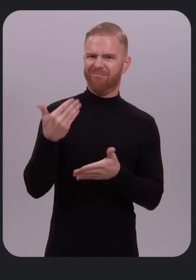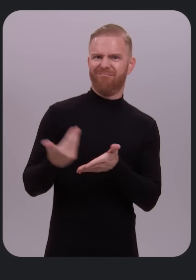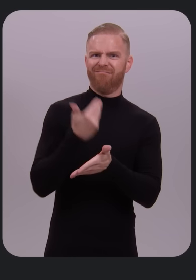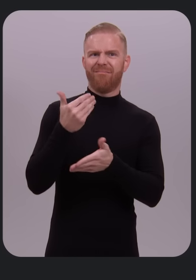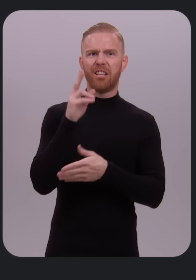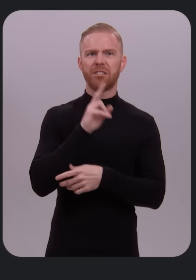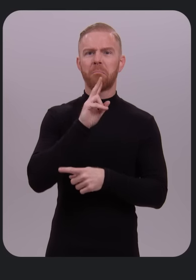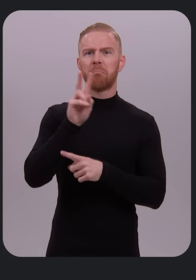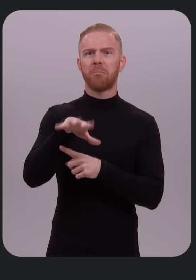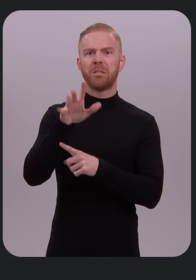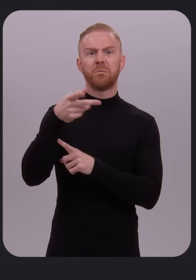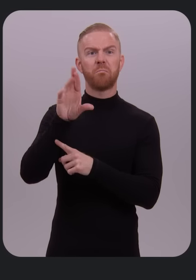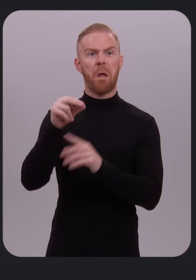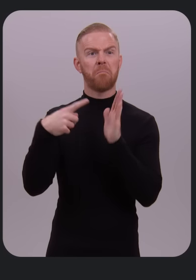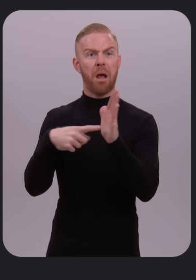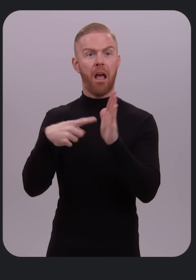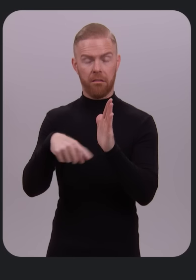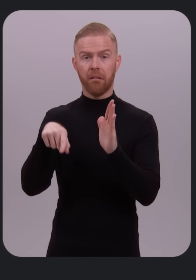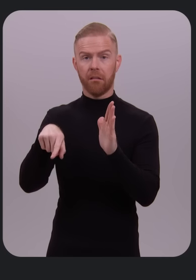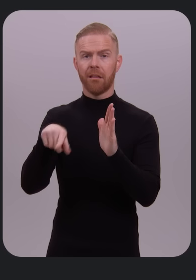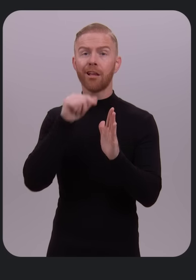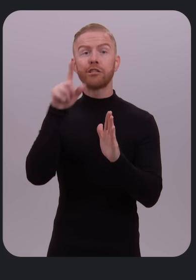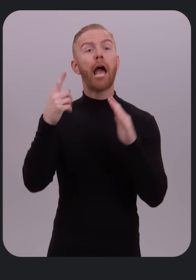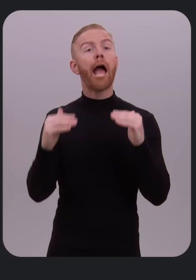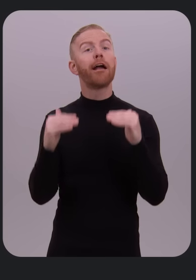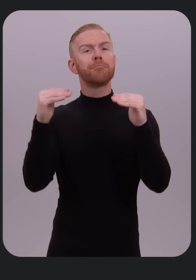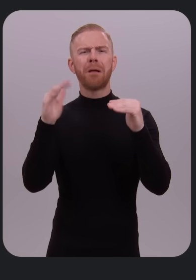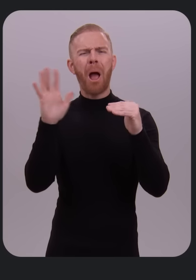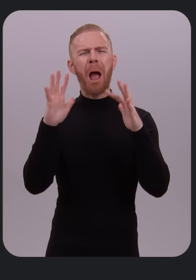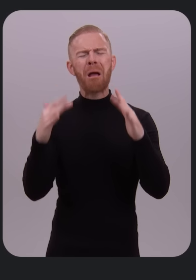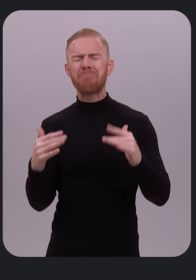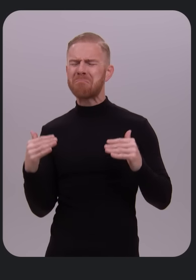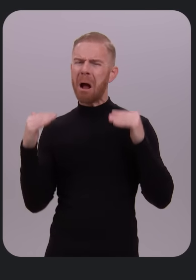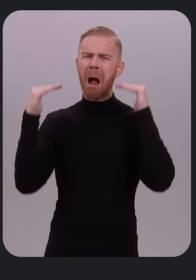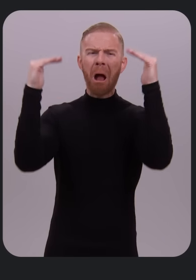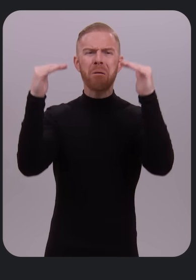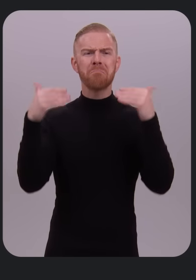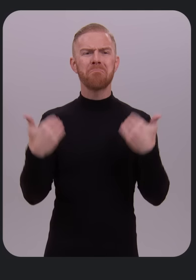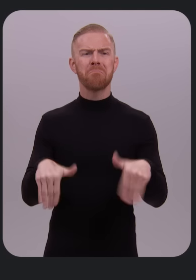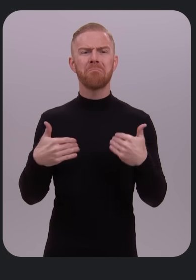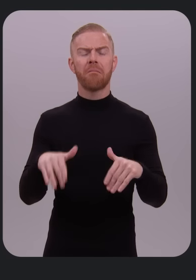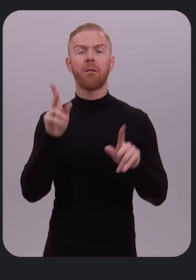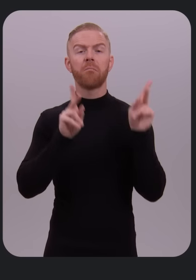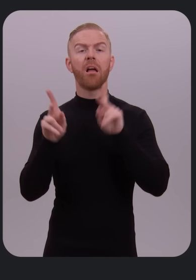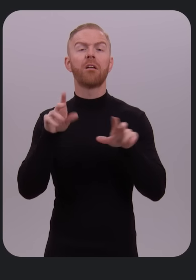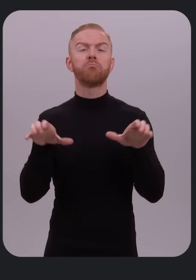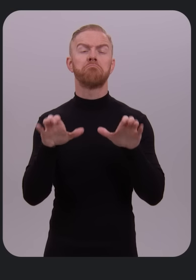And it wasn't just an upgrade, it was a leap forward. People are doing extraordinary things in the app.